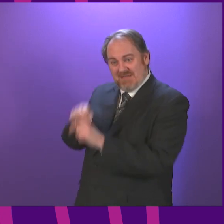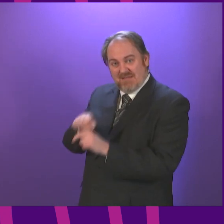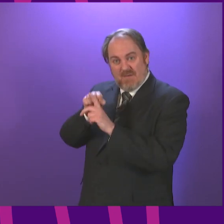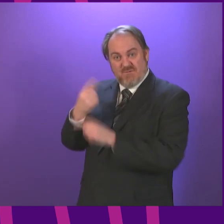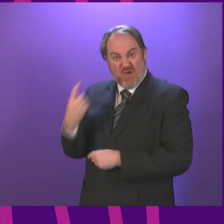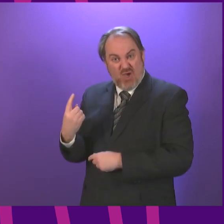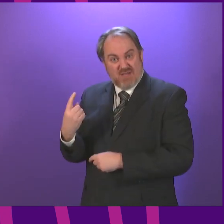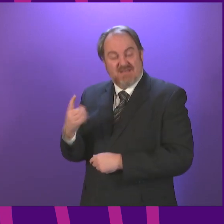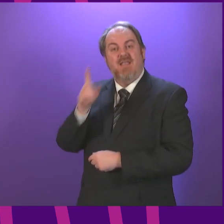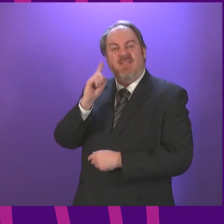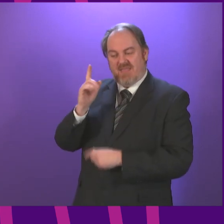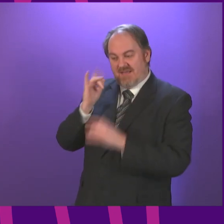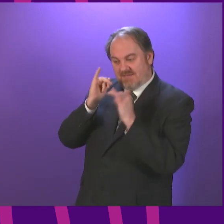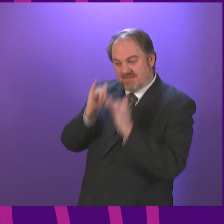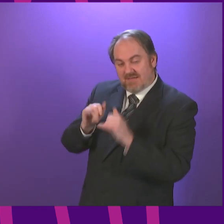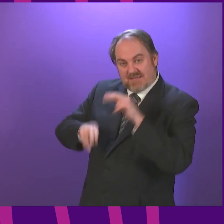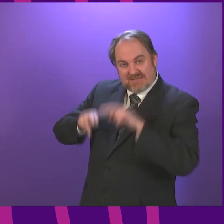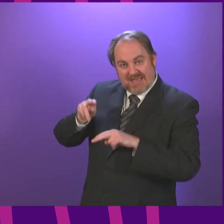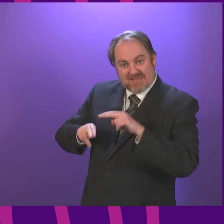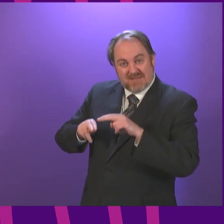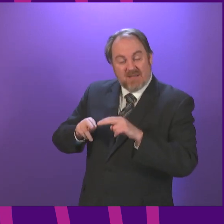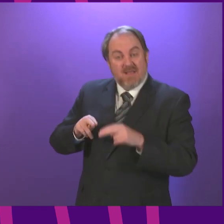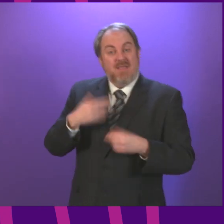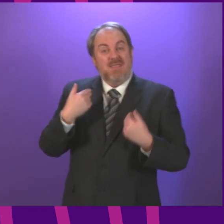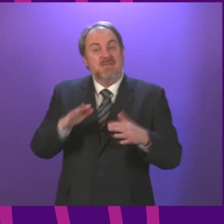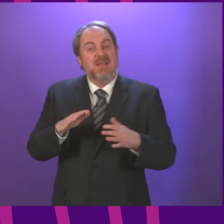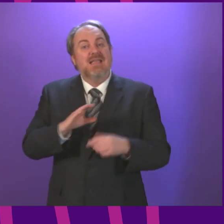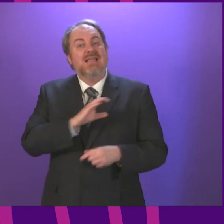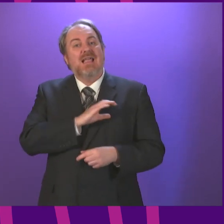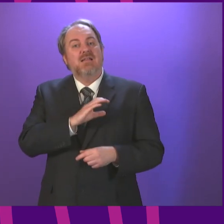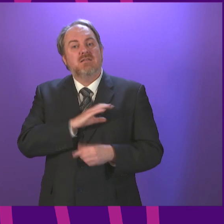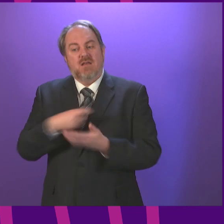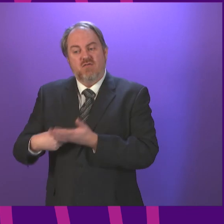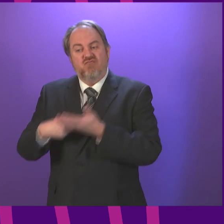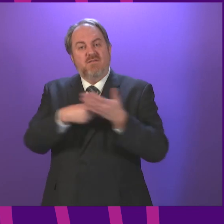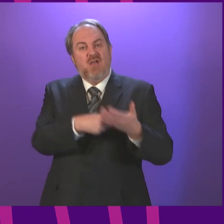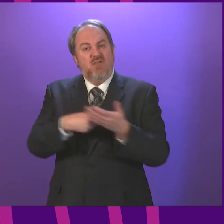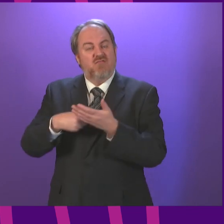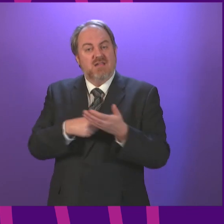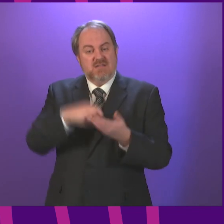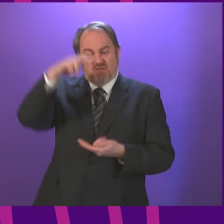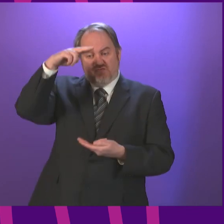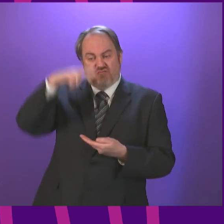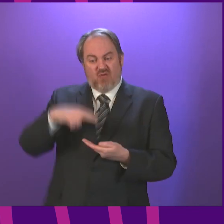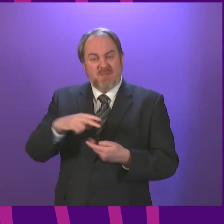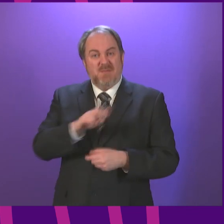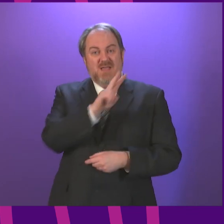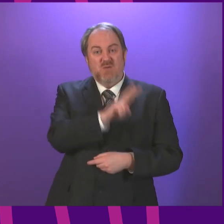Urgent cancer referrals have dropped by 22 per cent, but thousands more suspect that